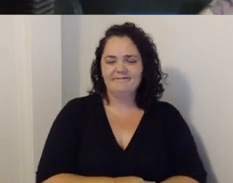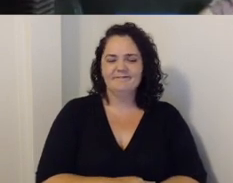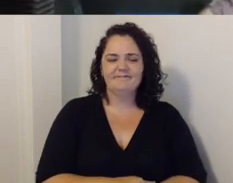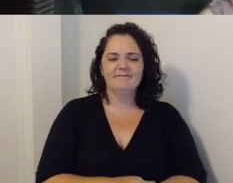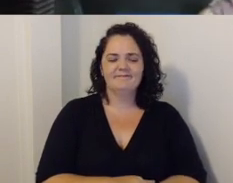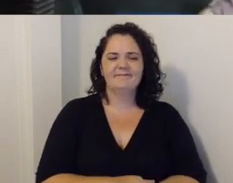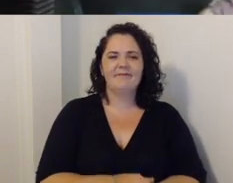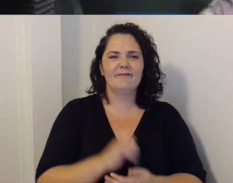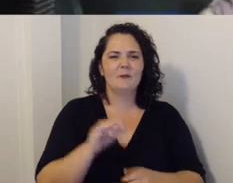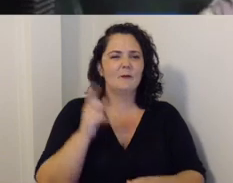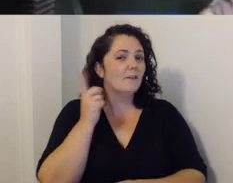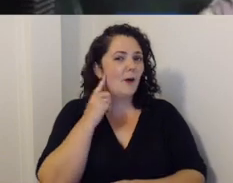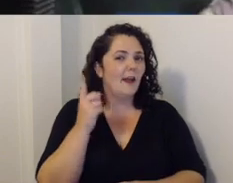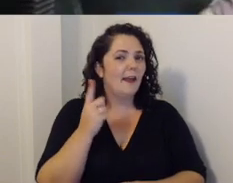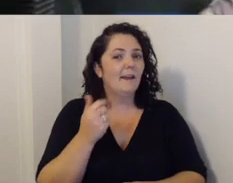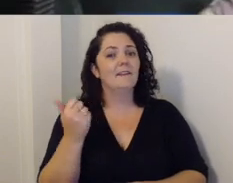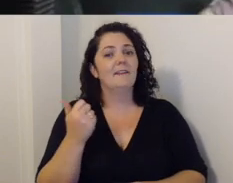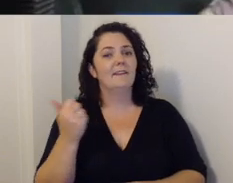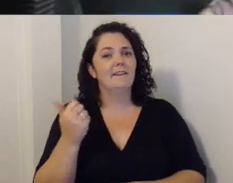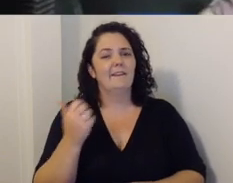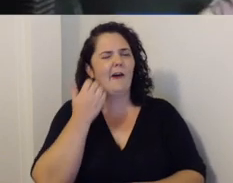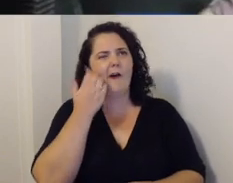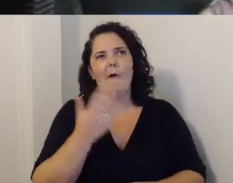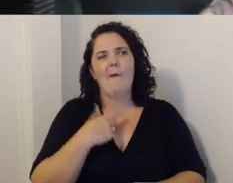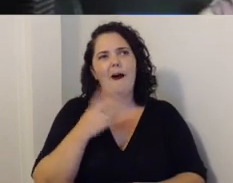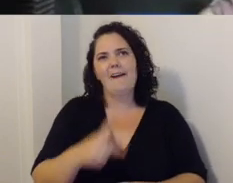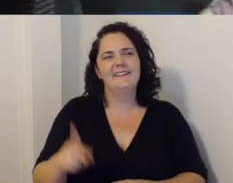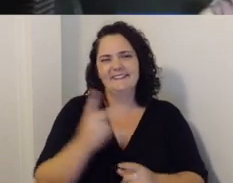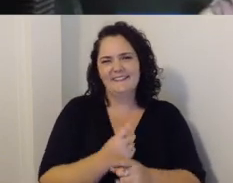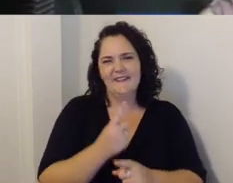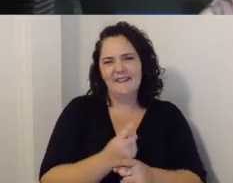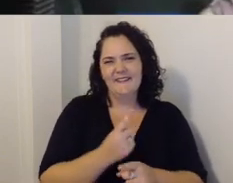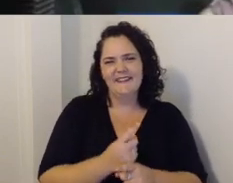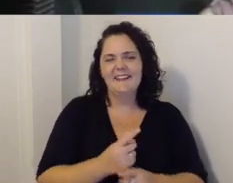this caveat every every time I'm doing uh one of these presentations from my studio here um that